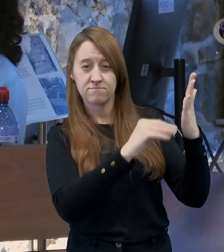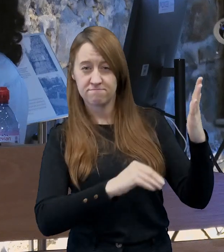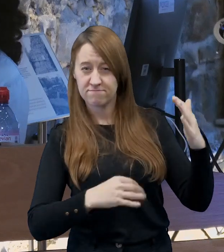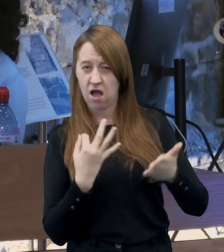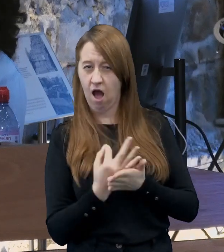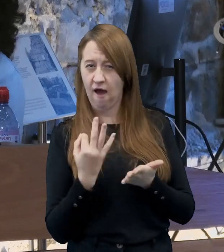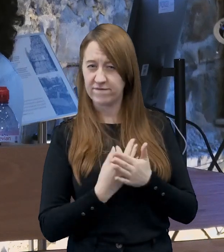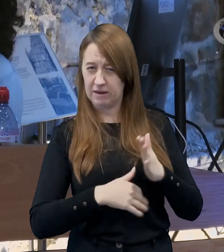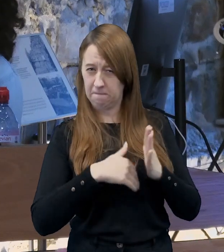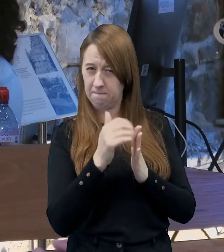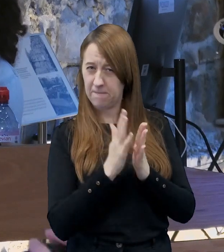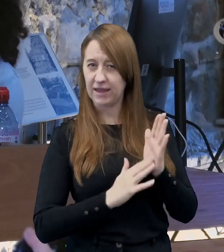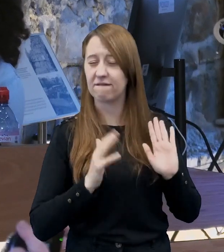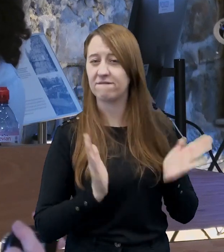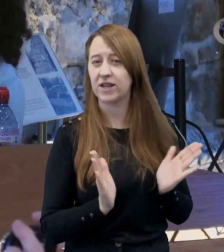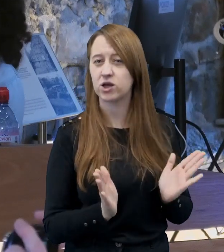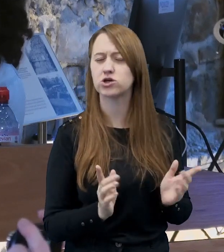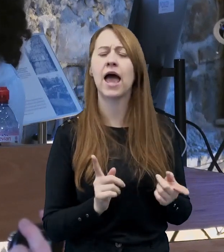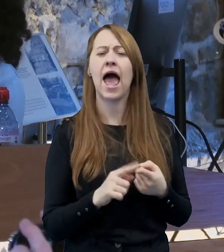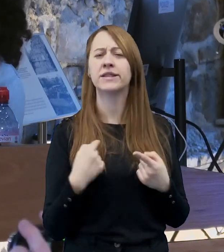And I noticed during the works,